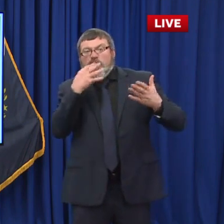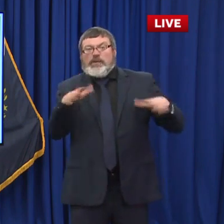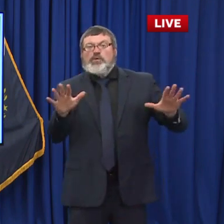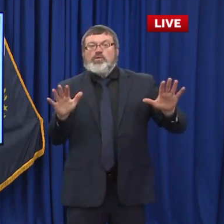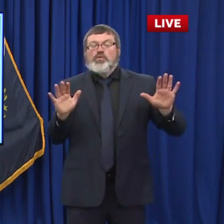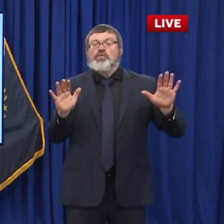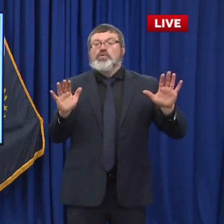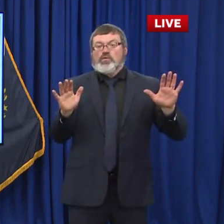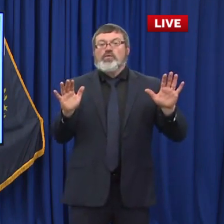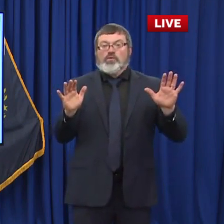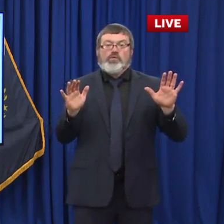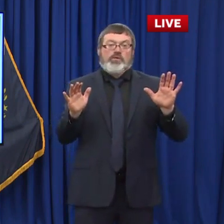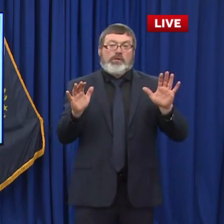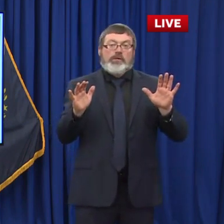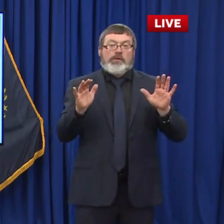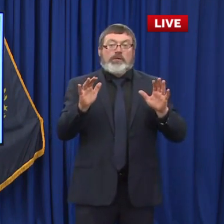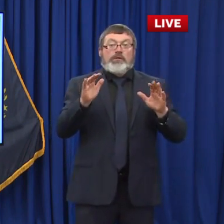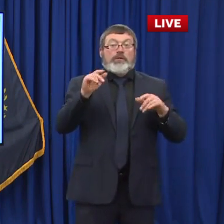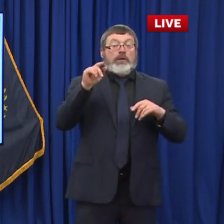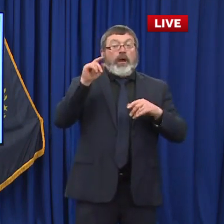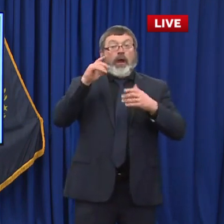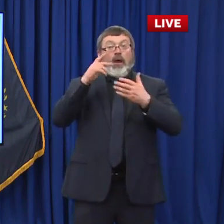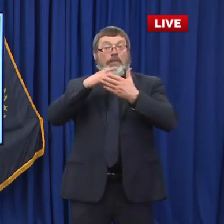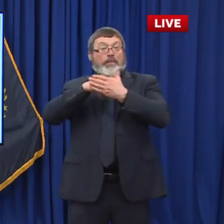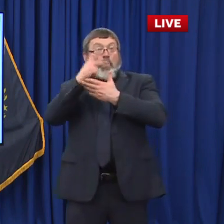THERE IS ONLY A COUPLE OF WEEKS LEFT.